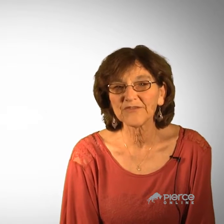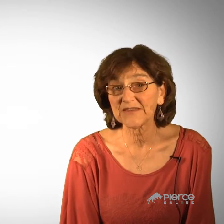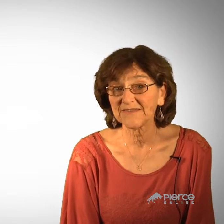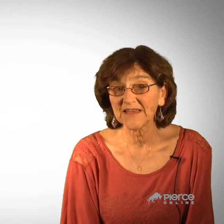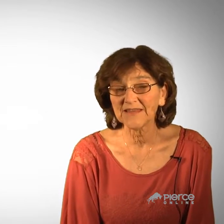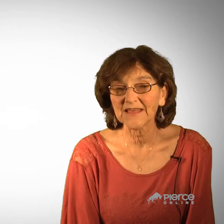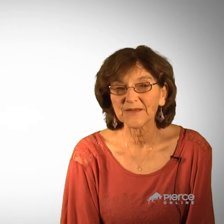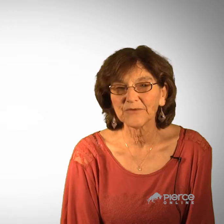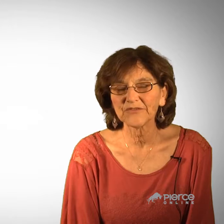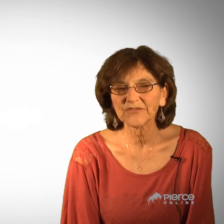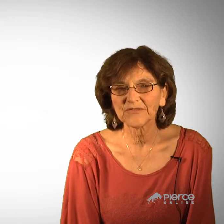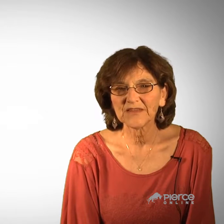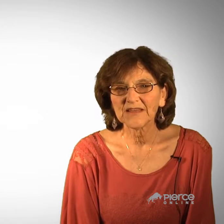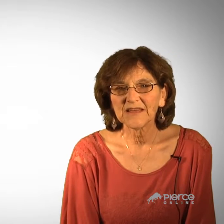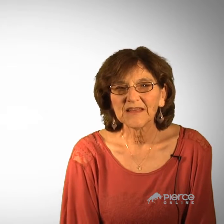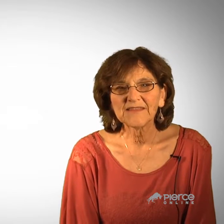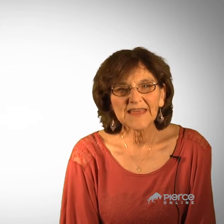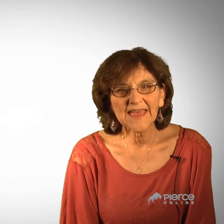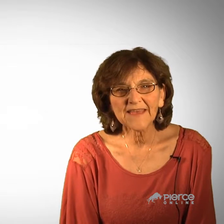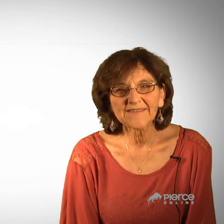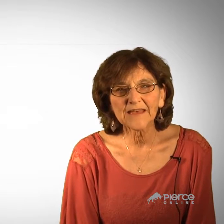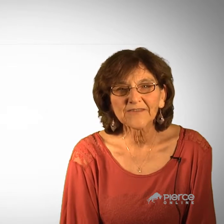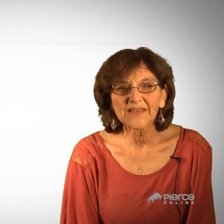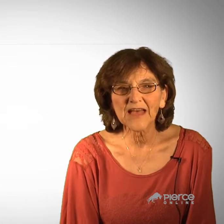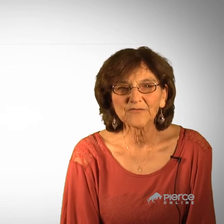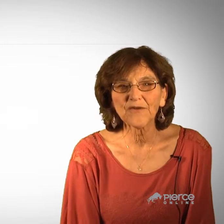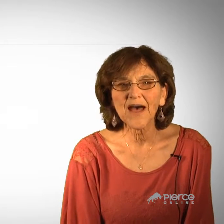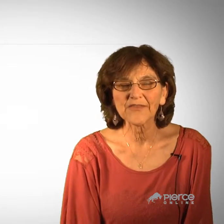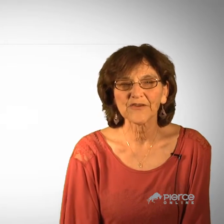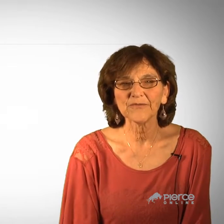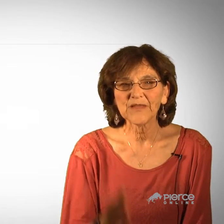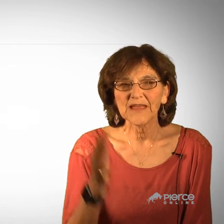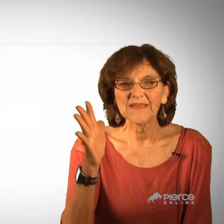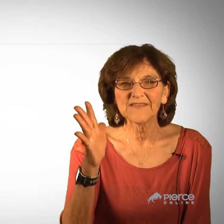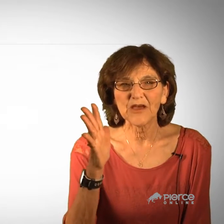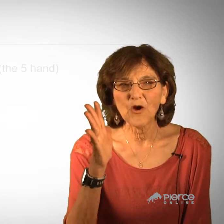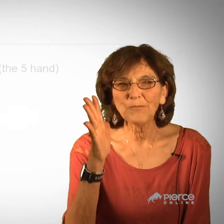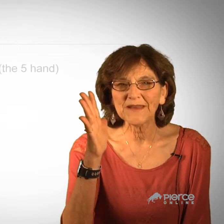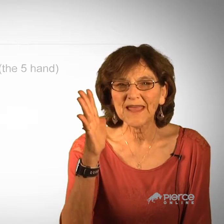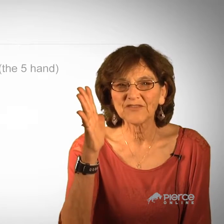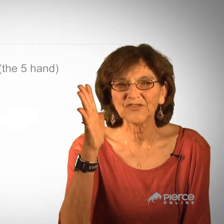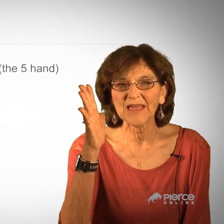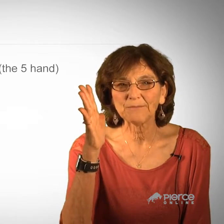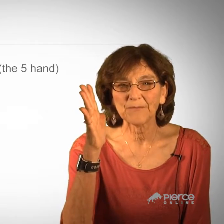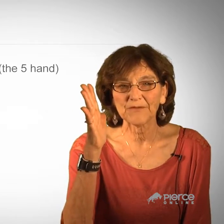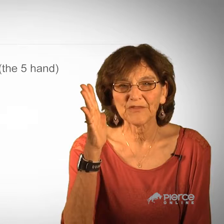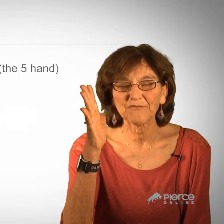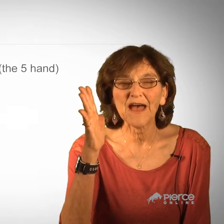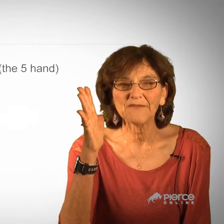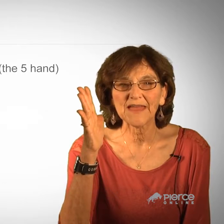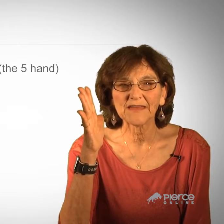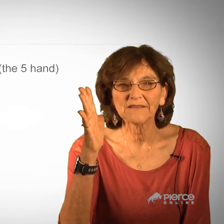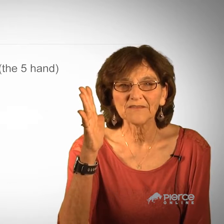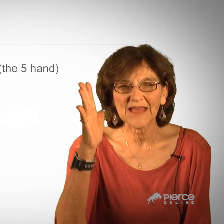in sign language. The ASL sign FATHER is the open hand shape, the five hand--that's